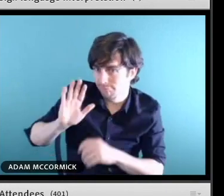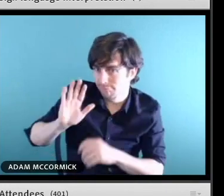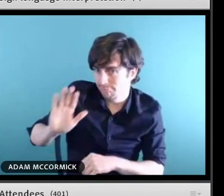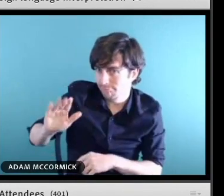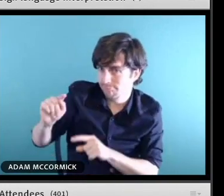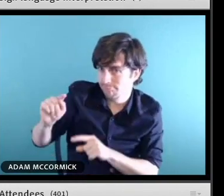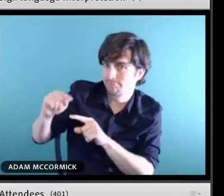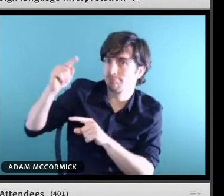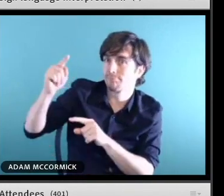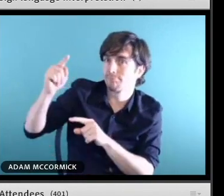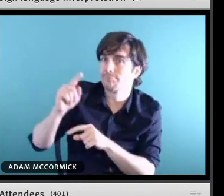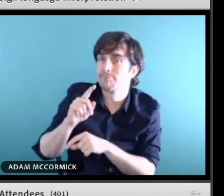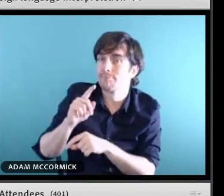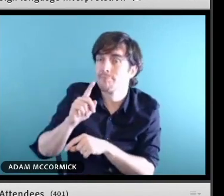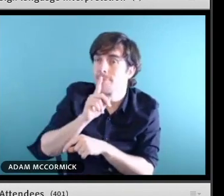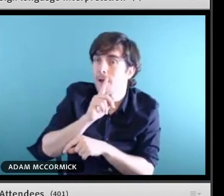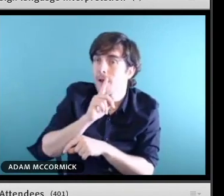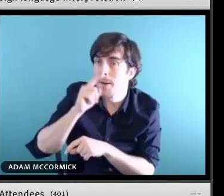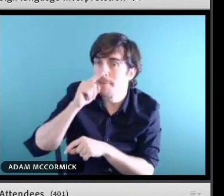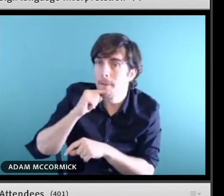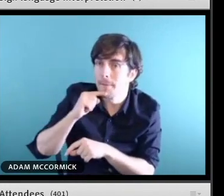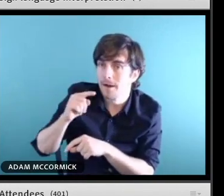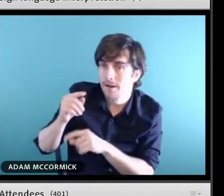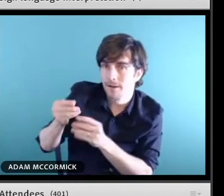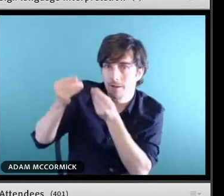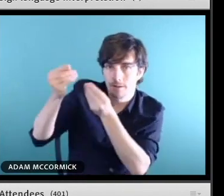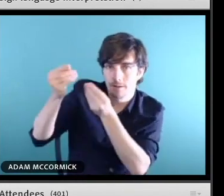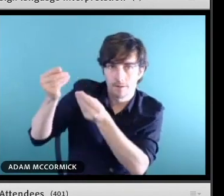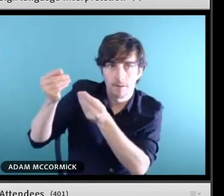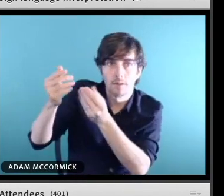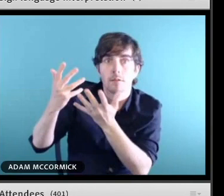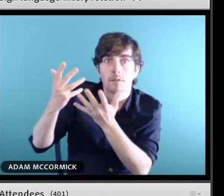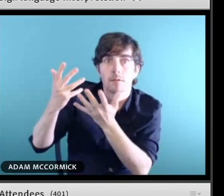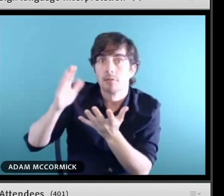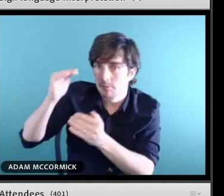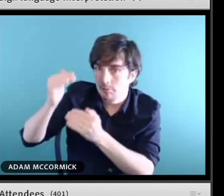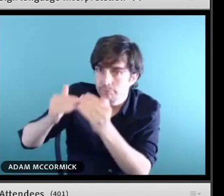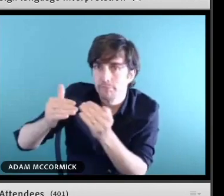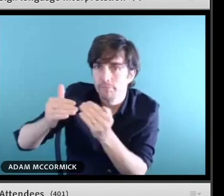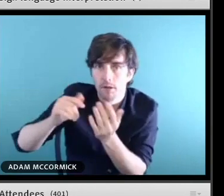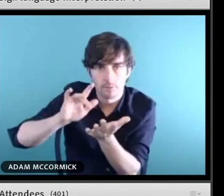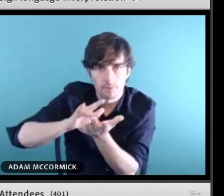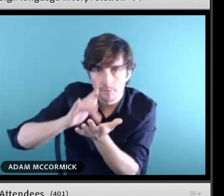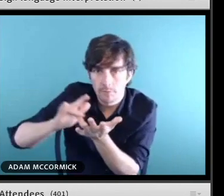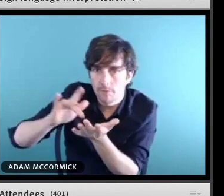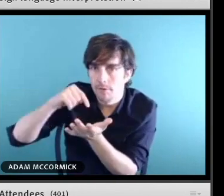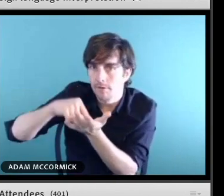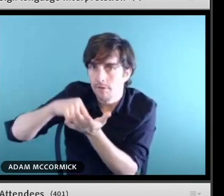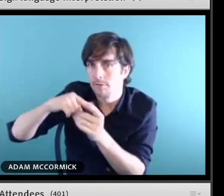on COVID‑19 mentioned and the communicated inclusively. Persons with disabilities